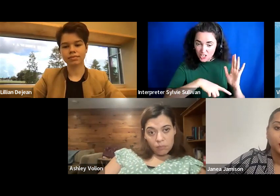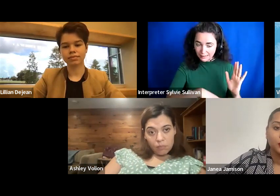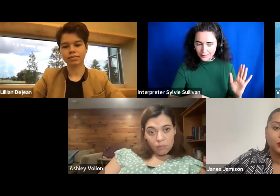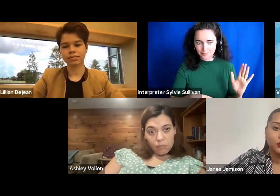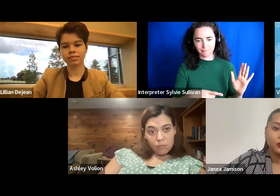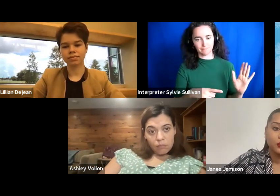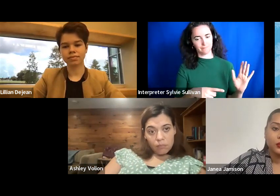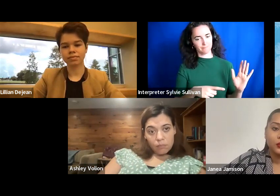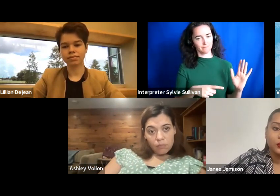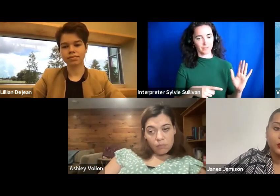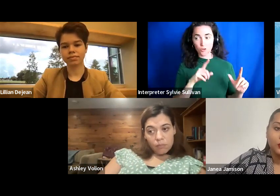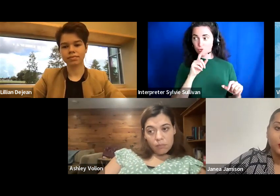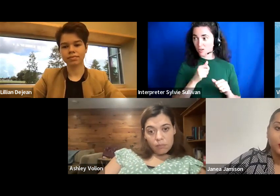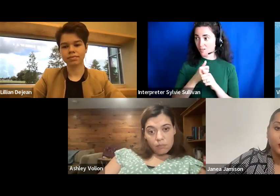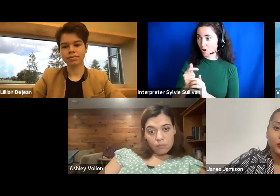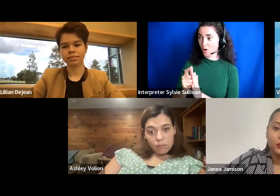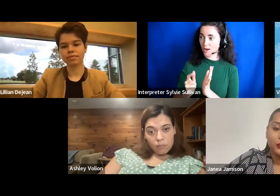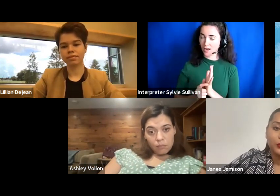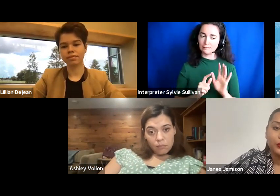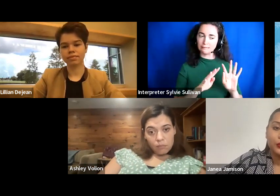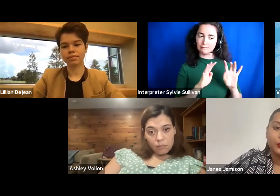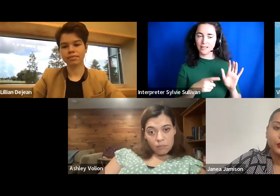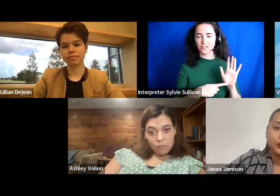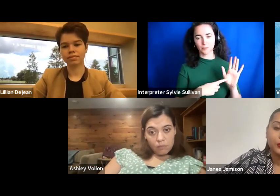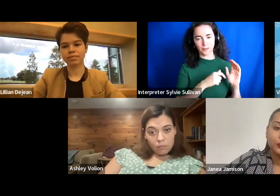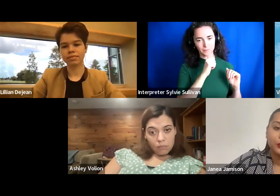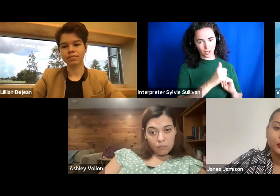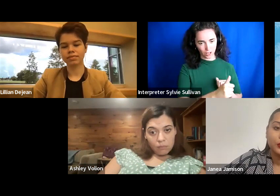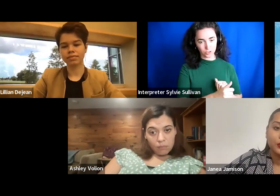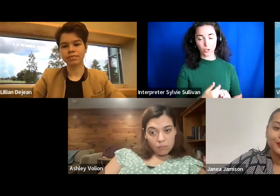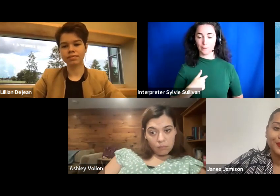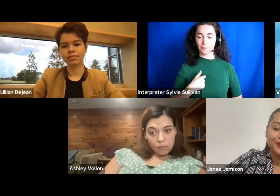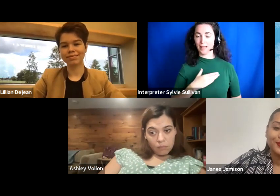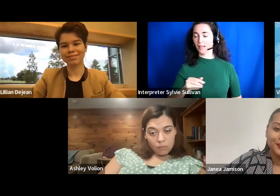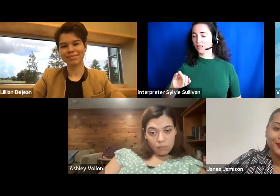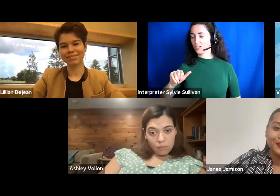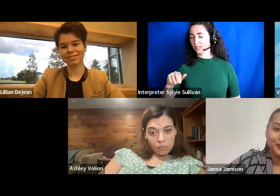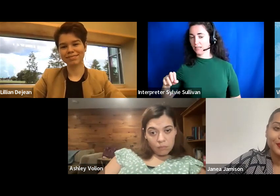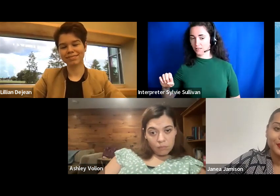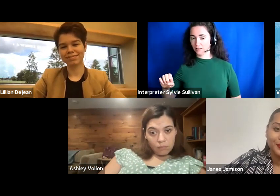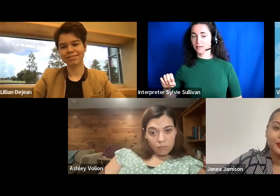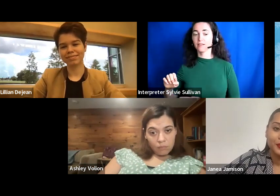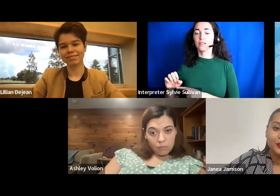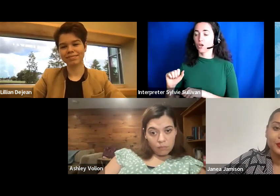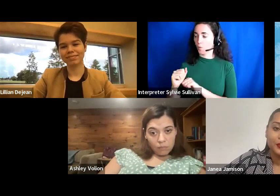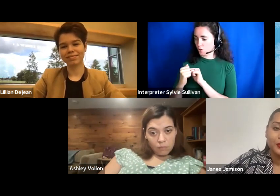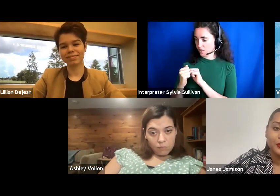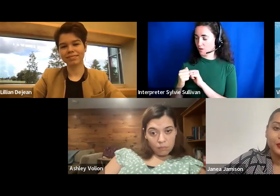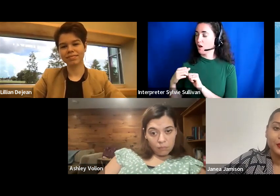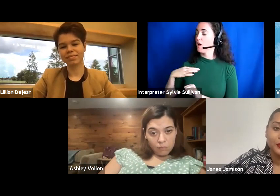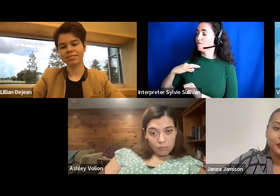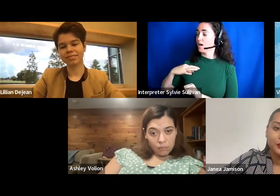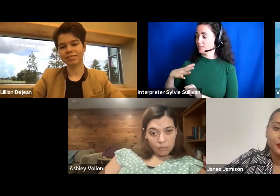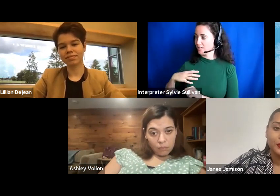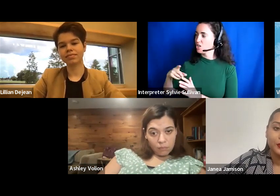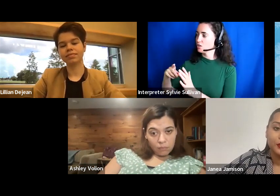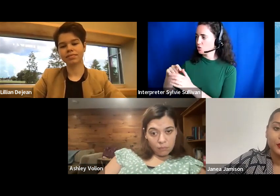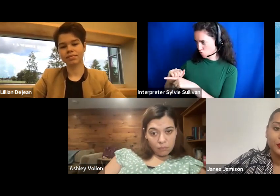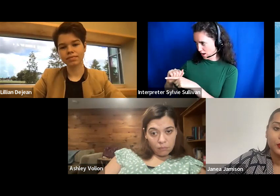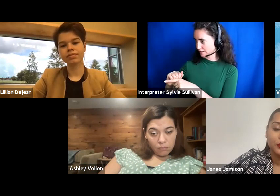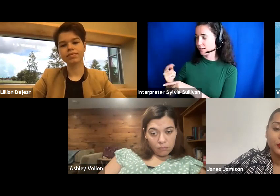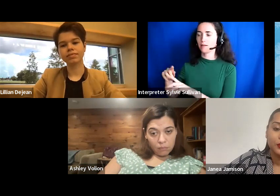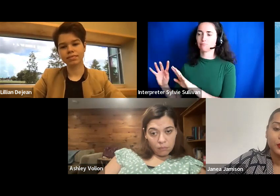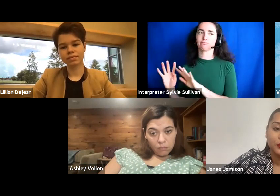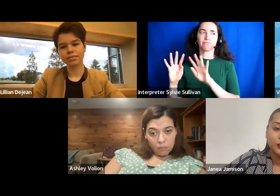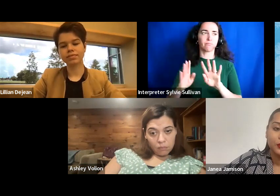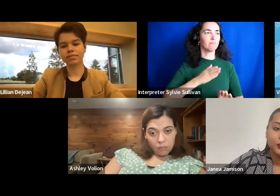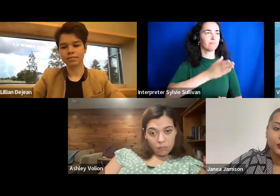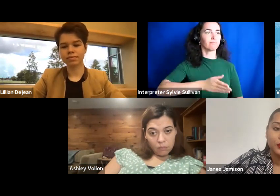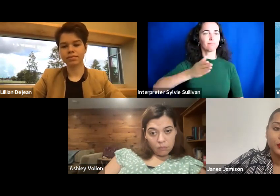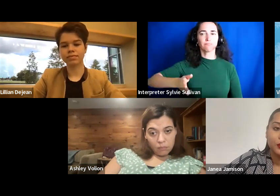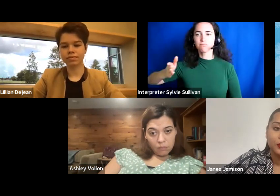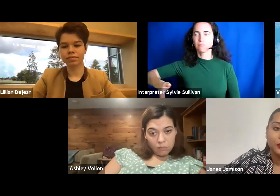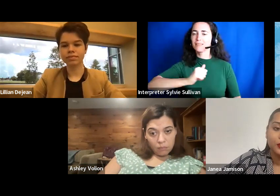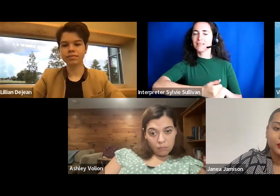That's the reality doesn't always happen so janet and I collaborate a lot on training of volunteers to go check on polling sites and see whether or not they are really up to par for all voters